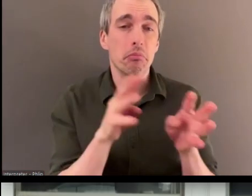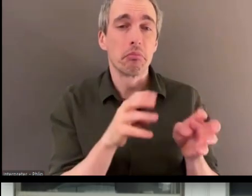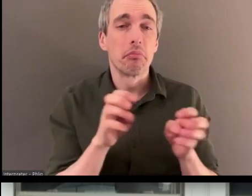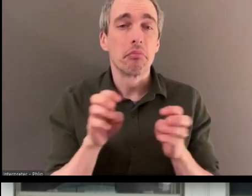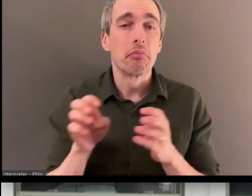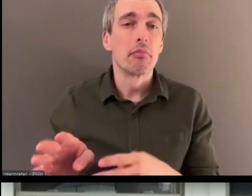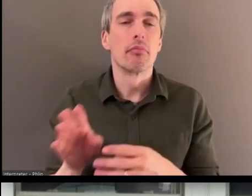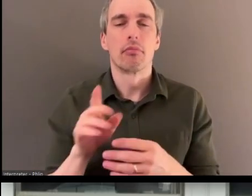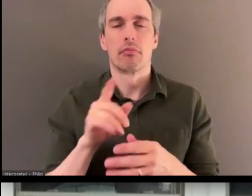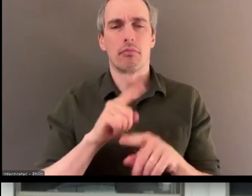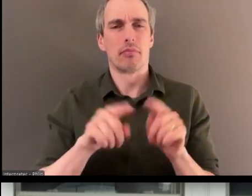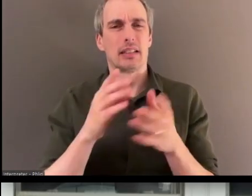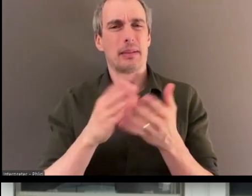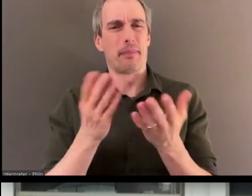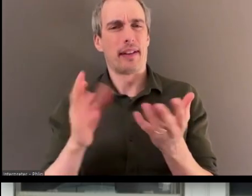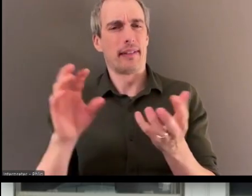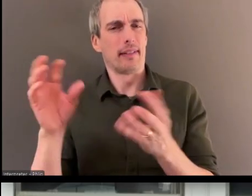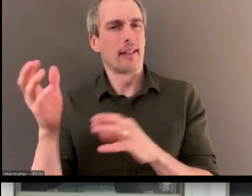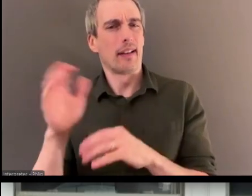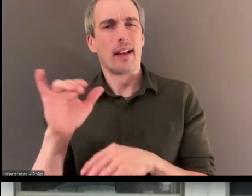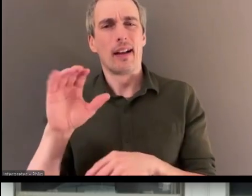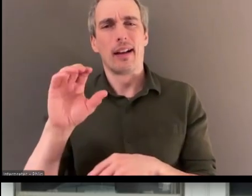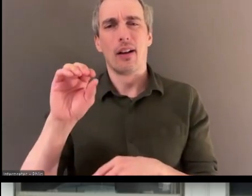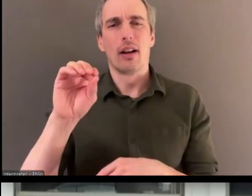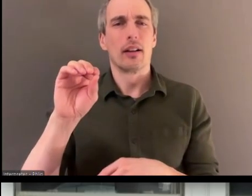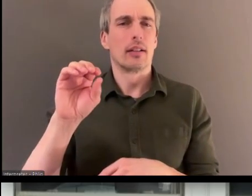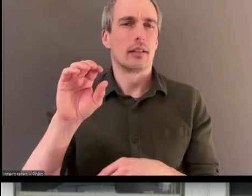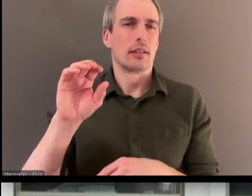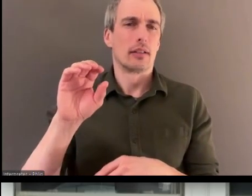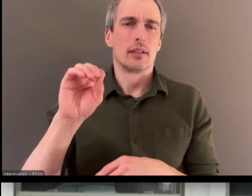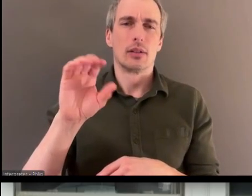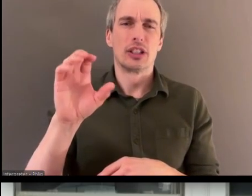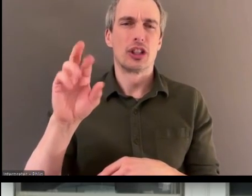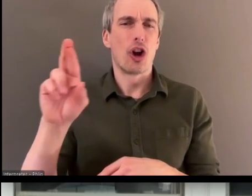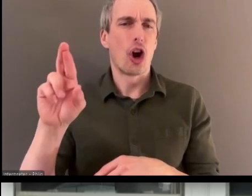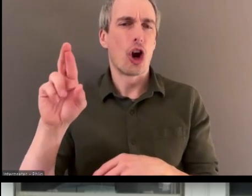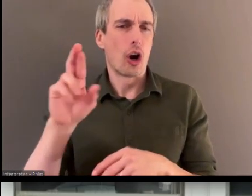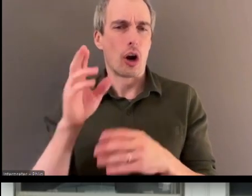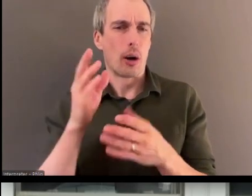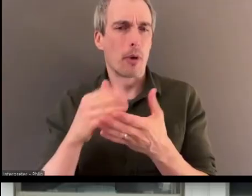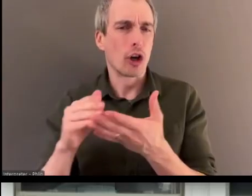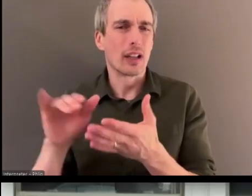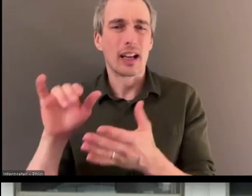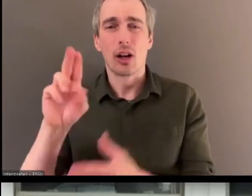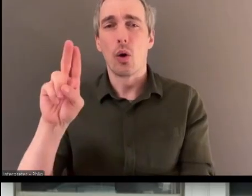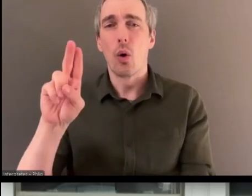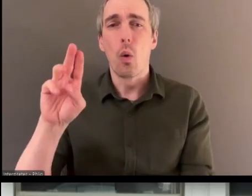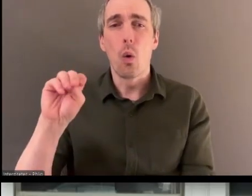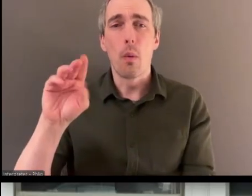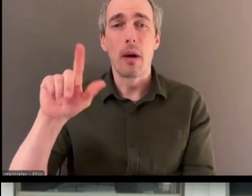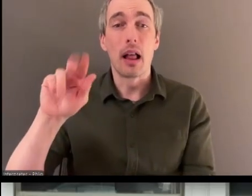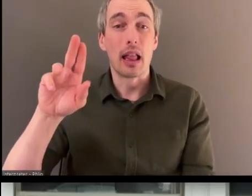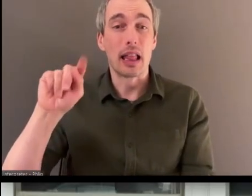the U here. There's also no alt text for any of the images.